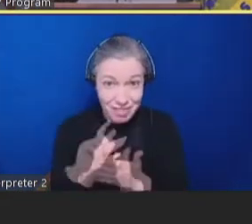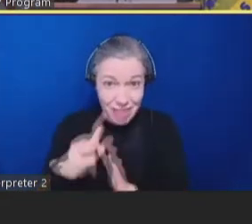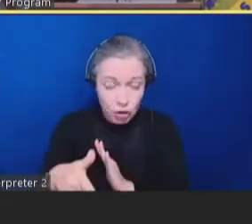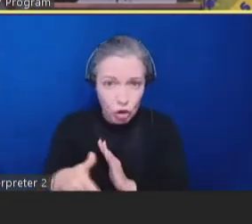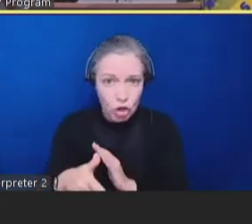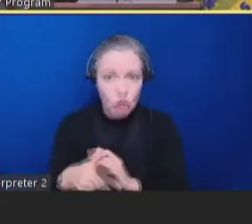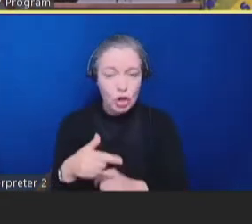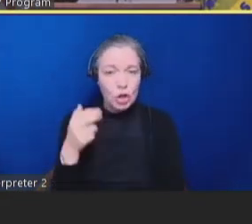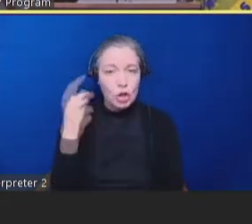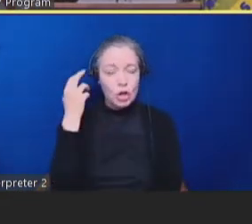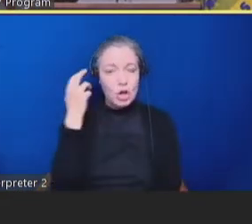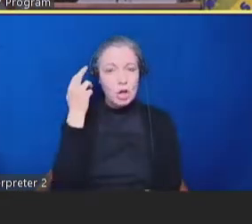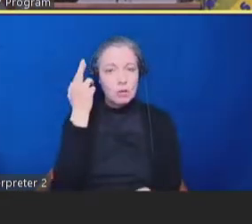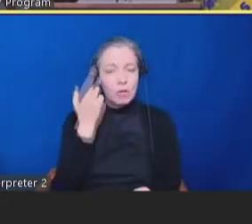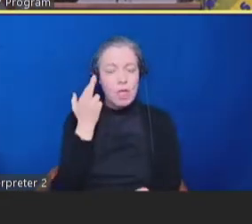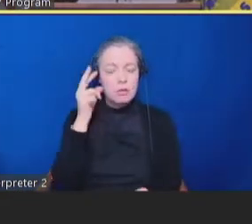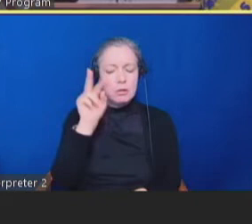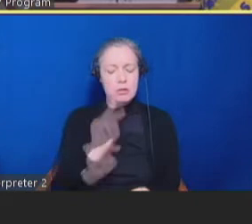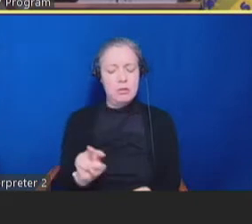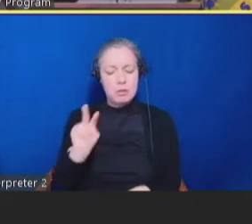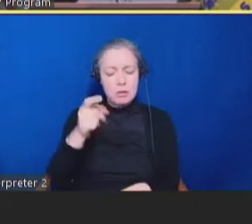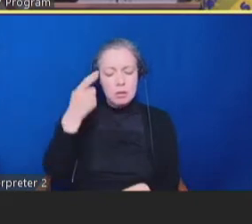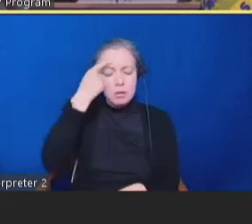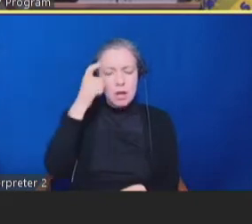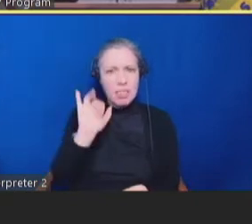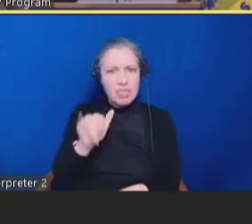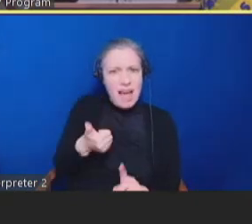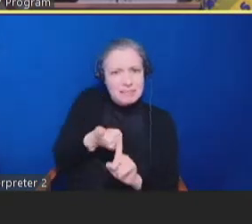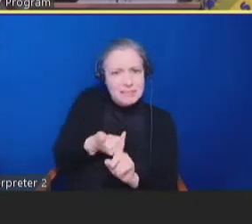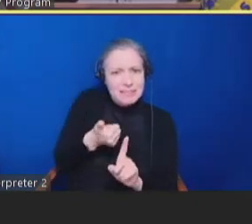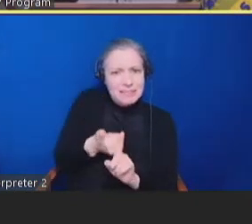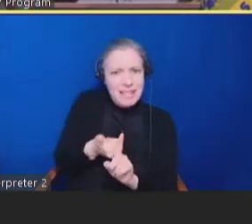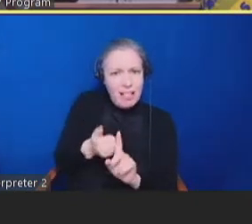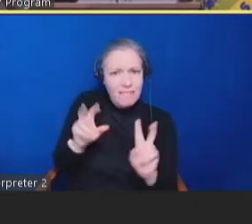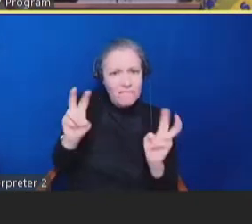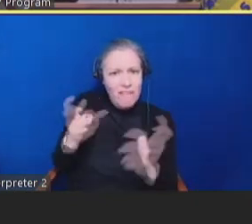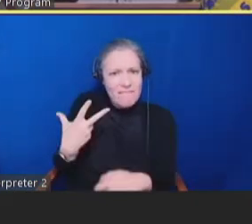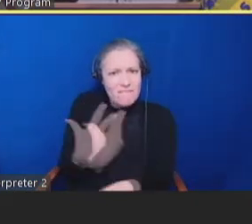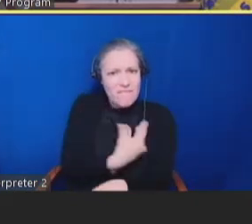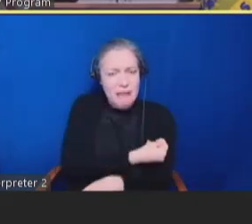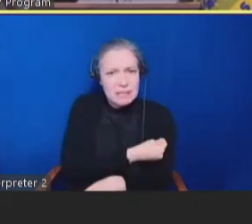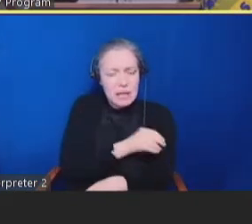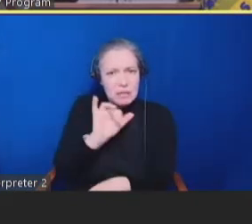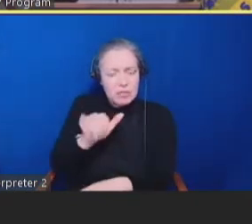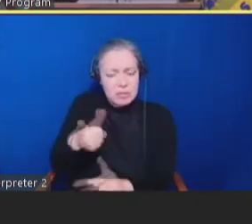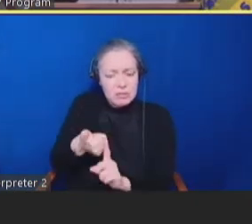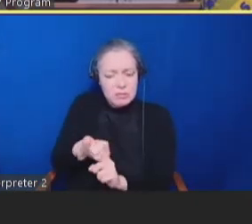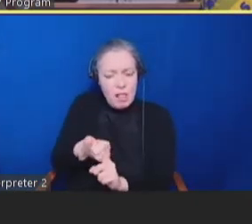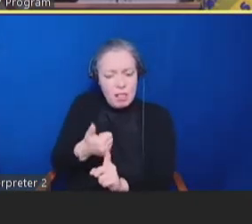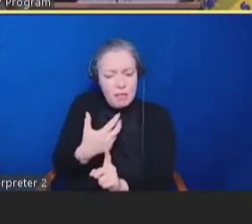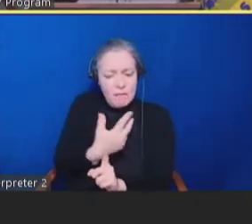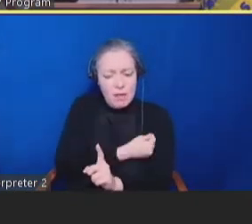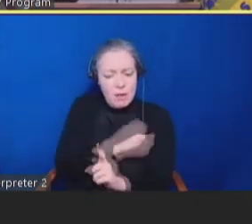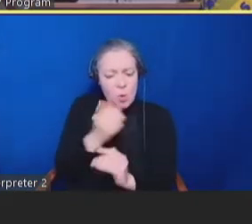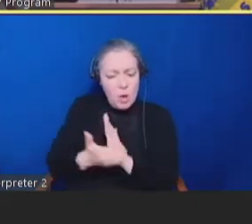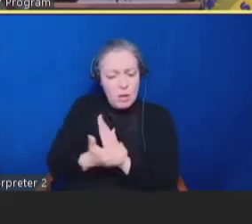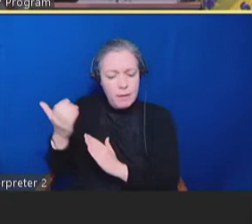So, this leads us to the question of, if this is the case, then what are the antigens? Because